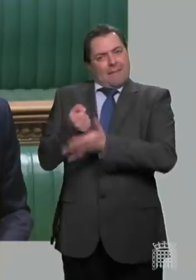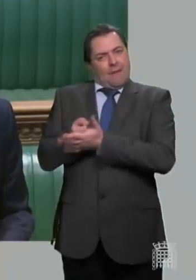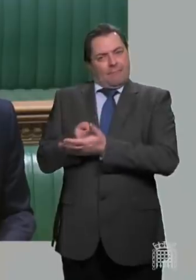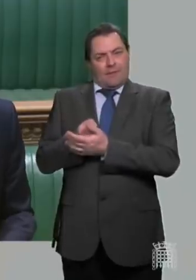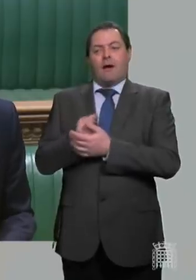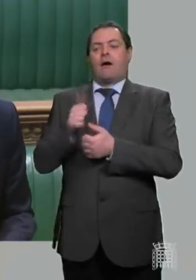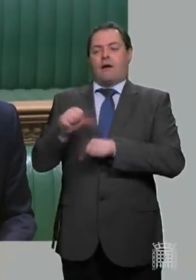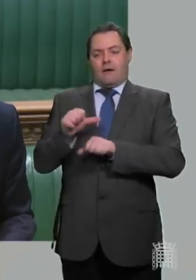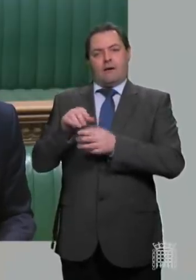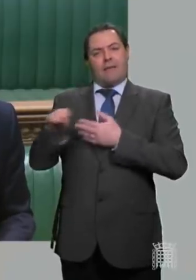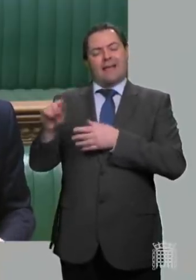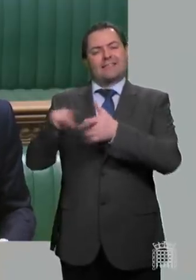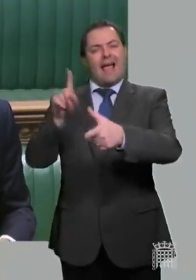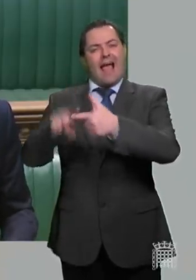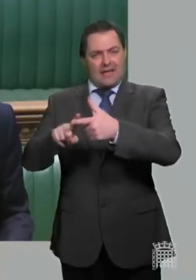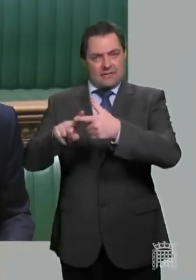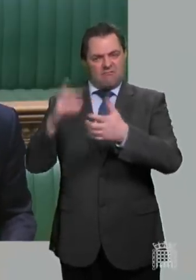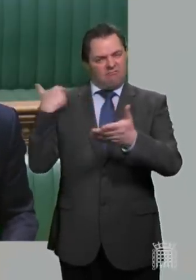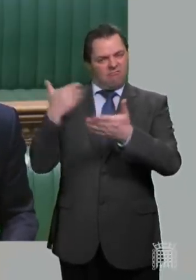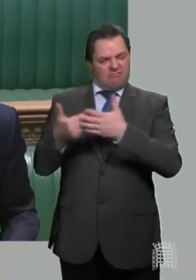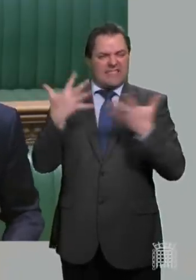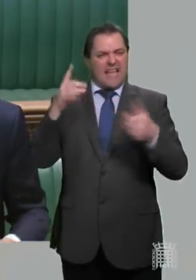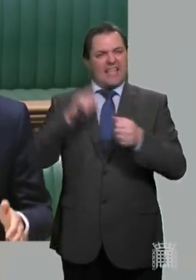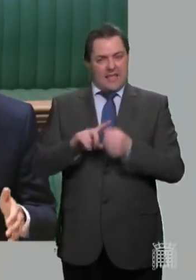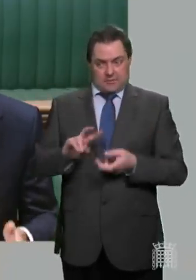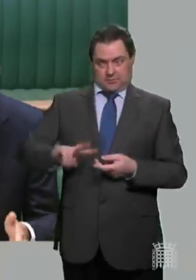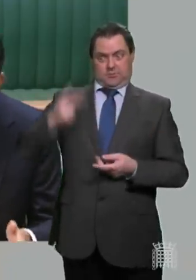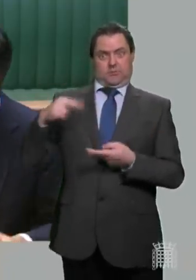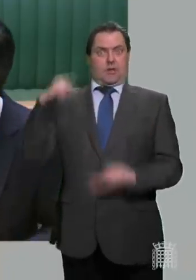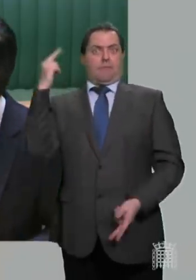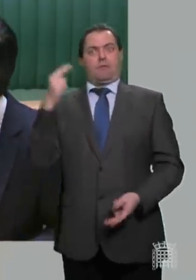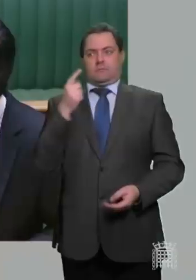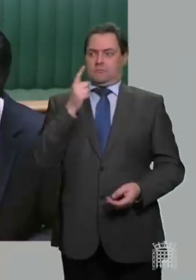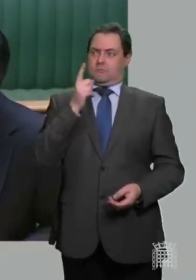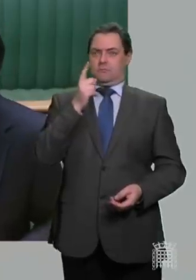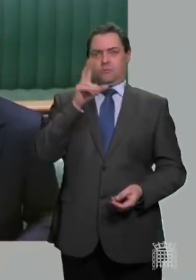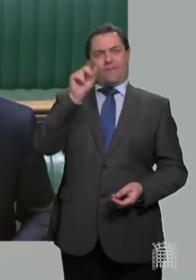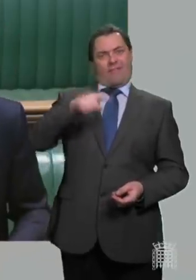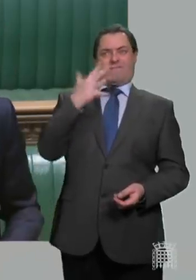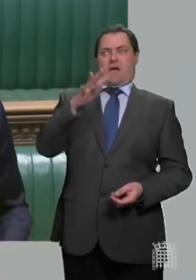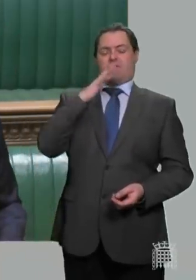tax personal allowance over the last decade, making it the most generous of any G20 country.